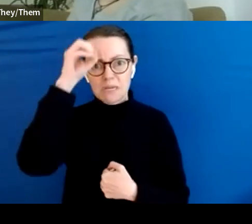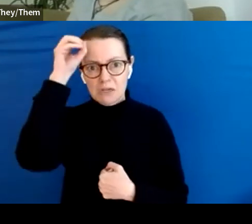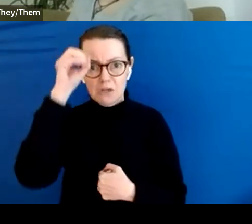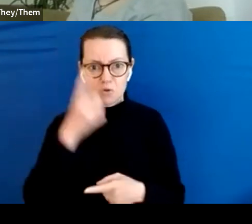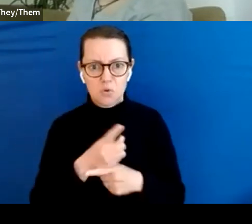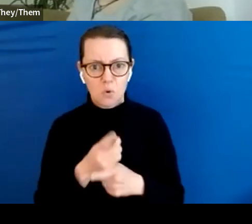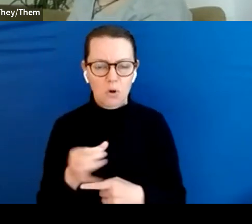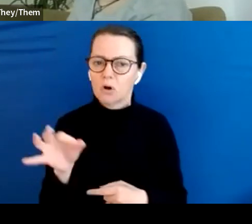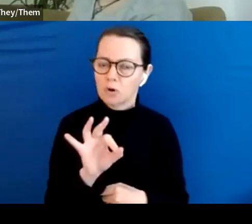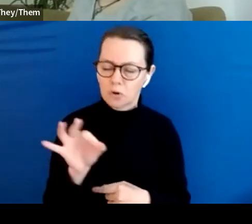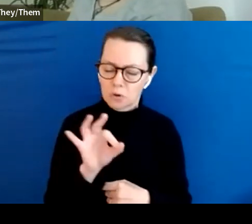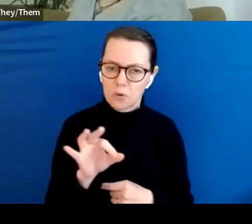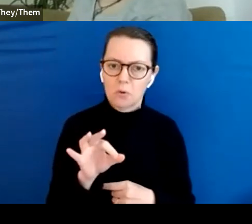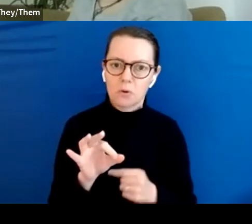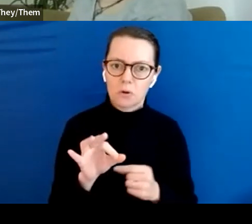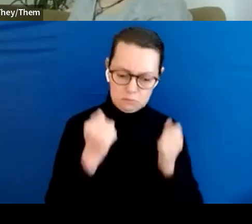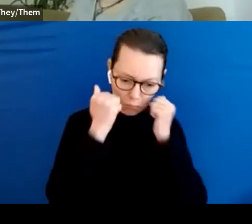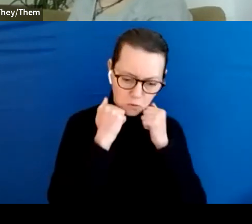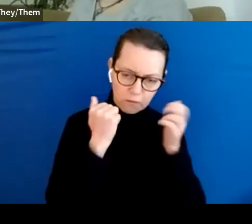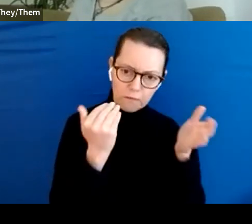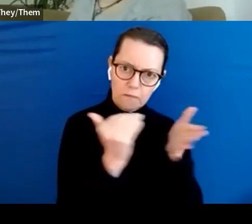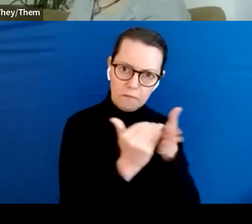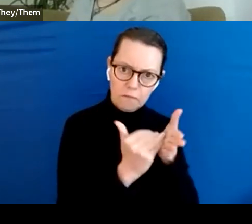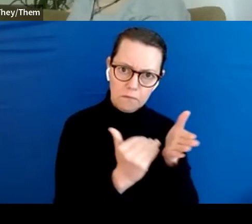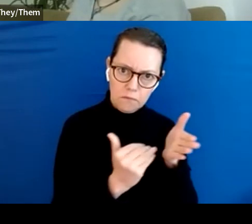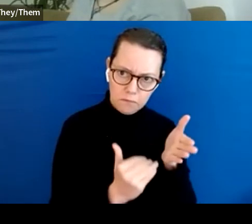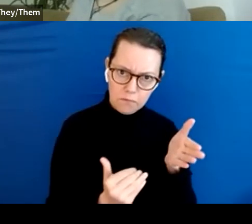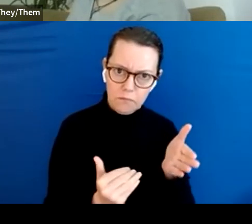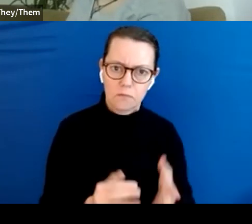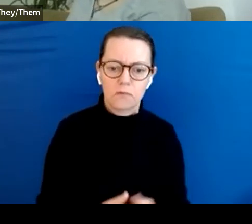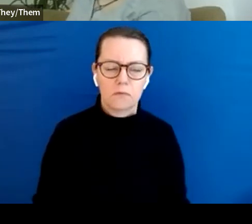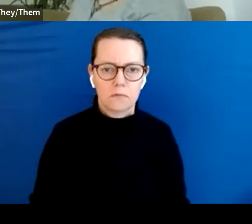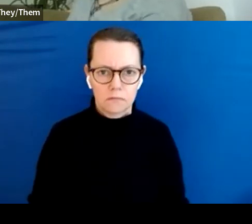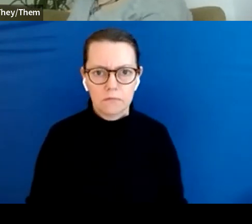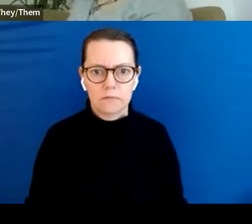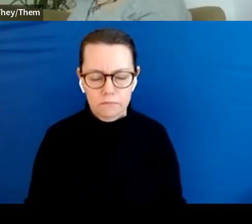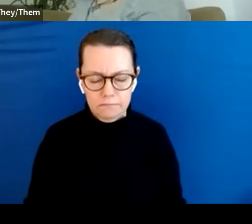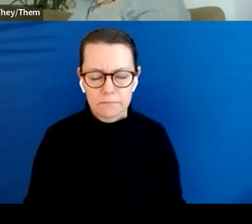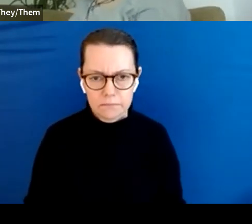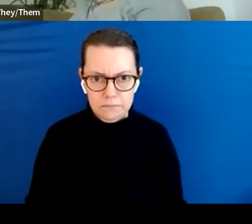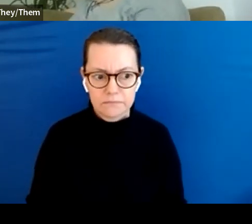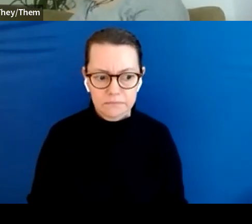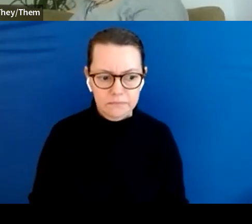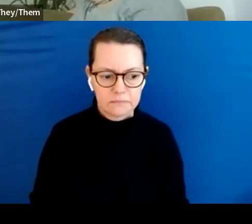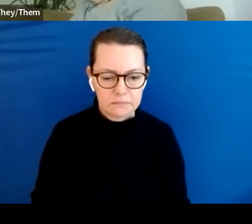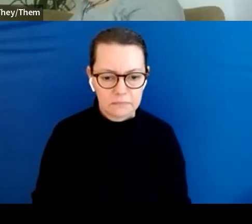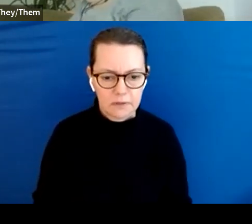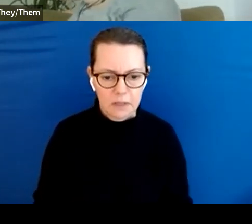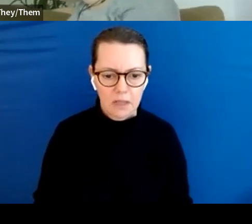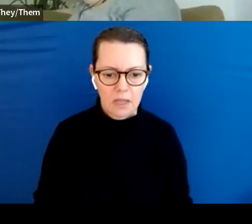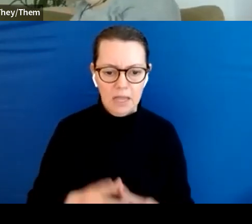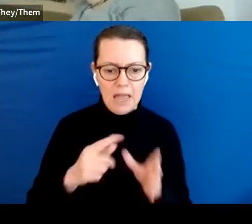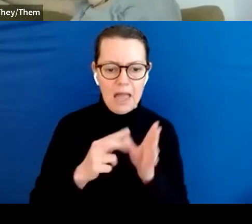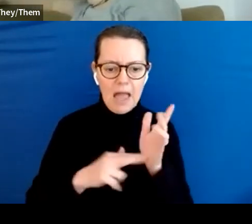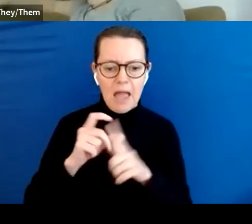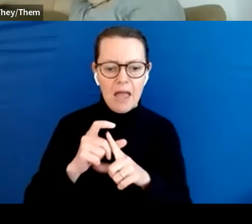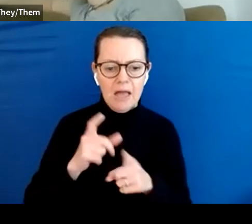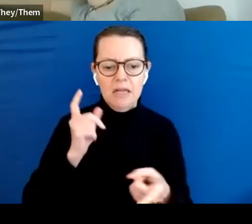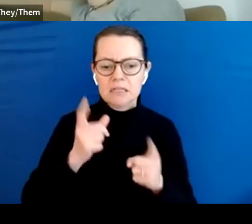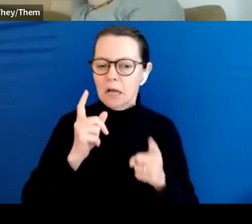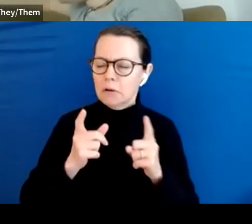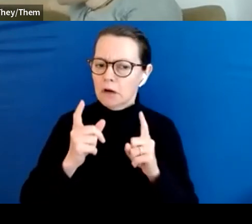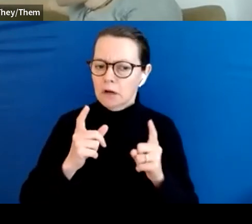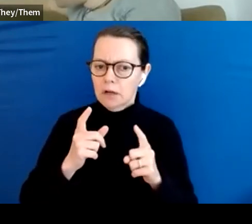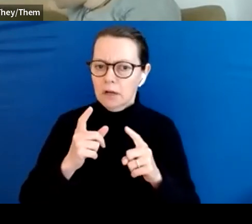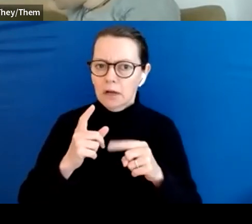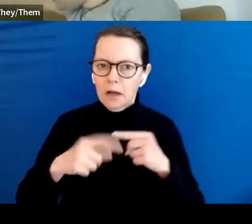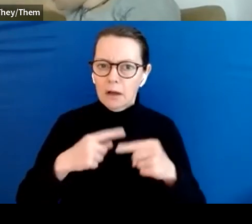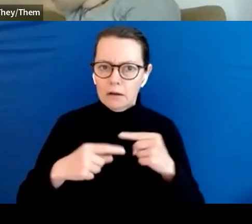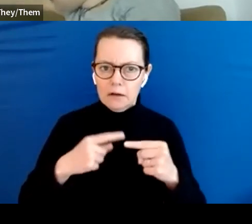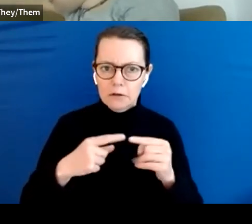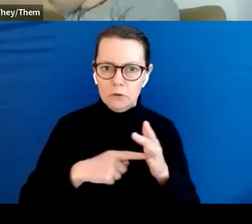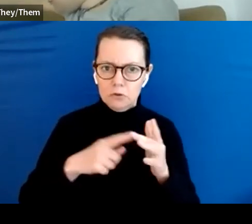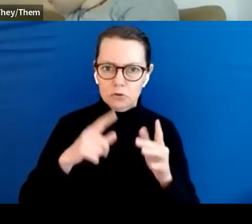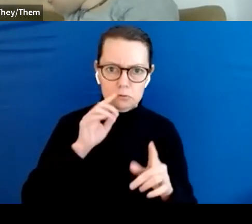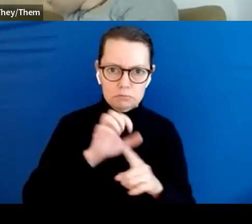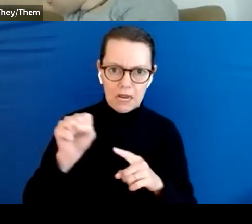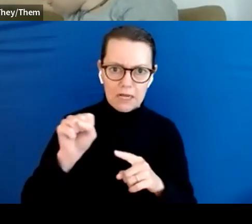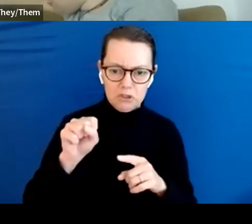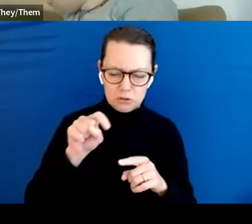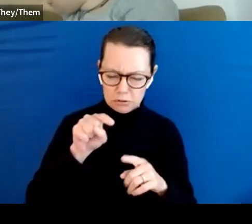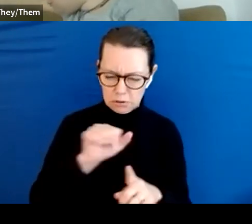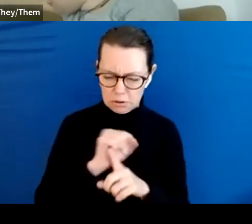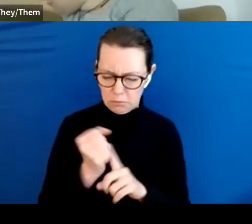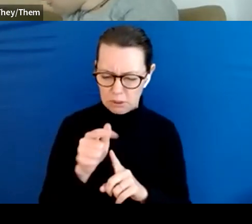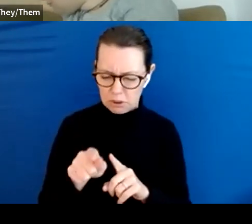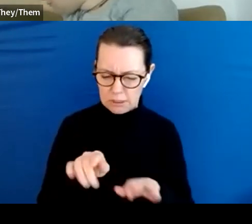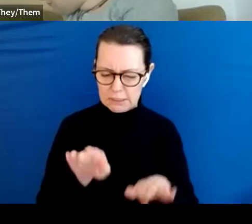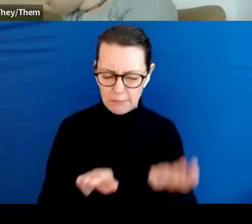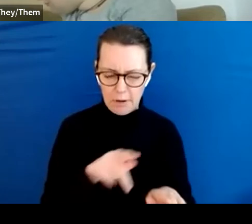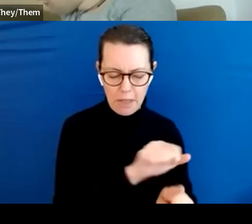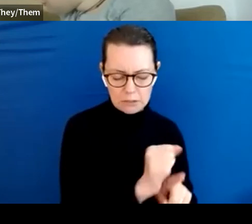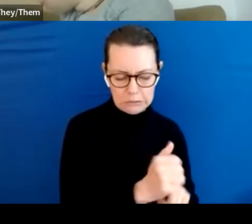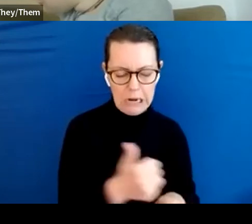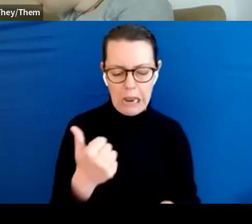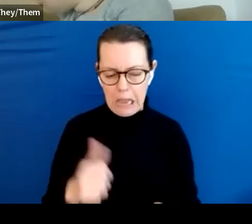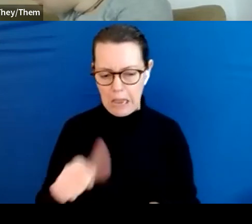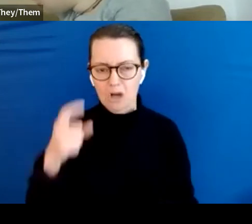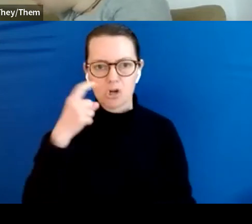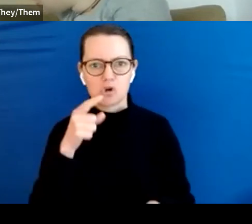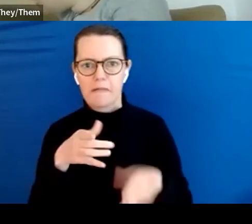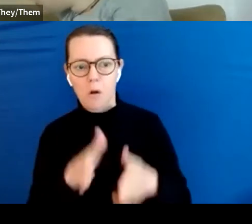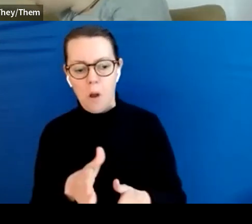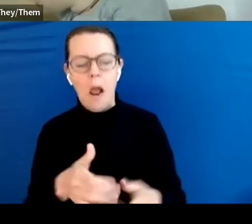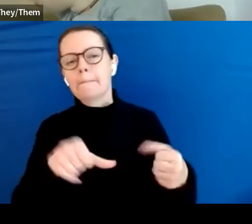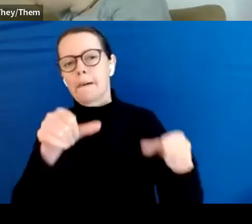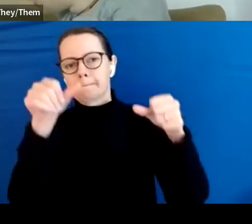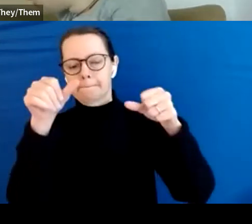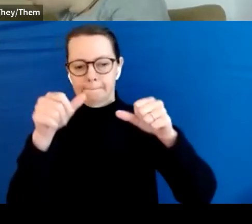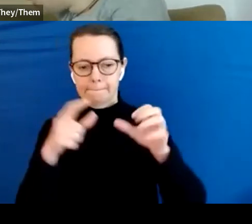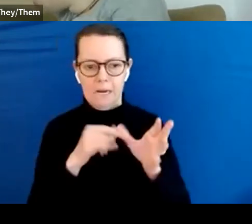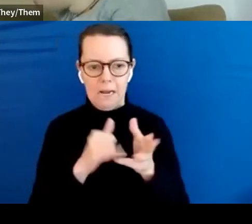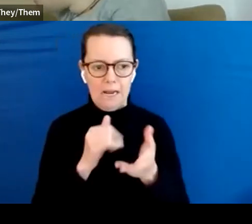they've already had at school and that logo of successful things is something I can defer to and and sometimes it's about, you know, being able to identify how this situation is similar to a previous situation where you've maybe been able to work something